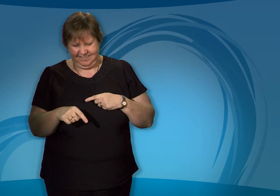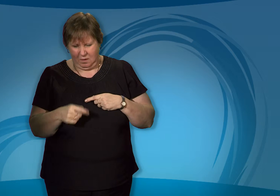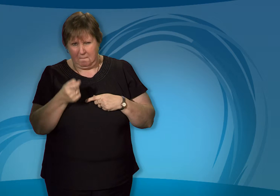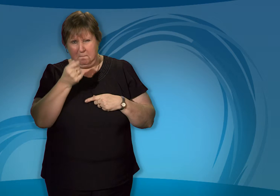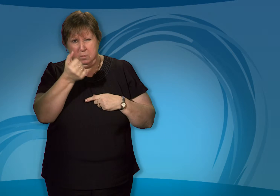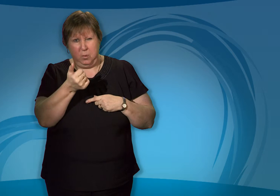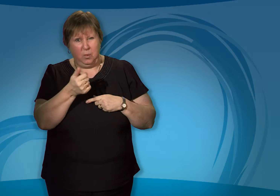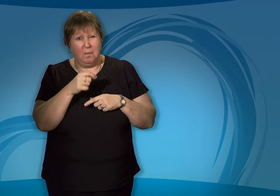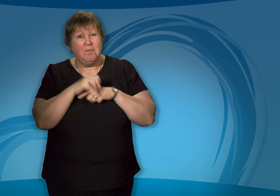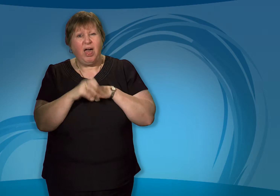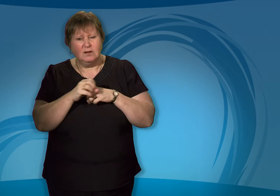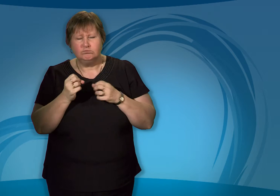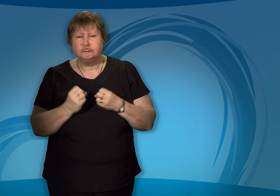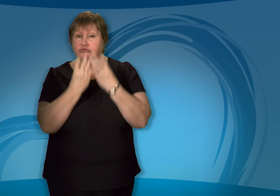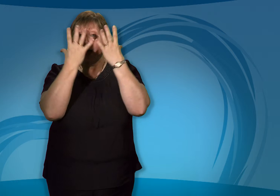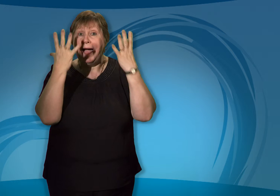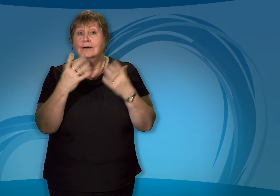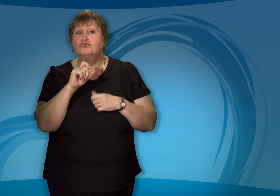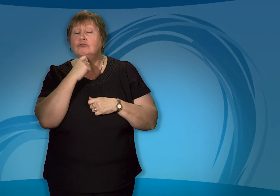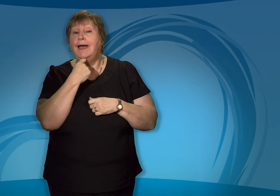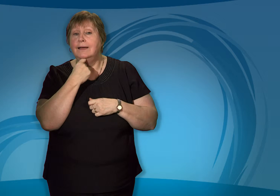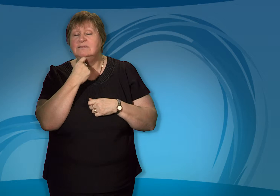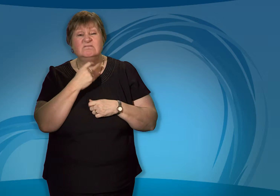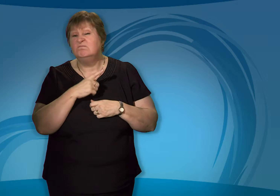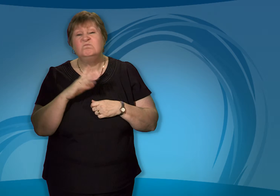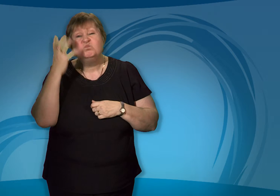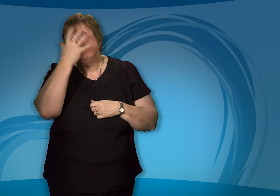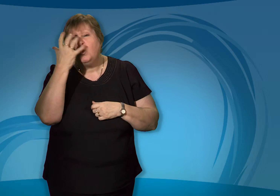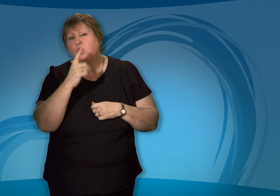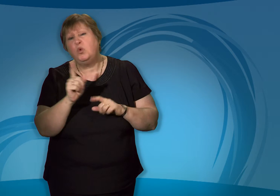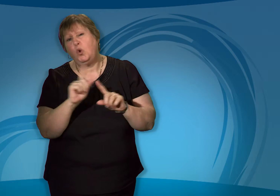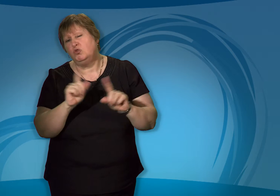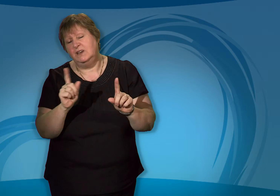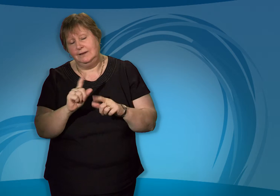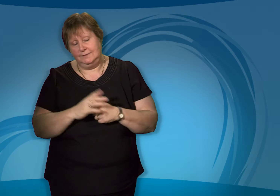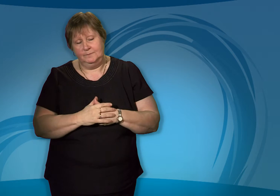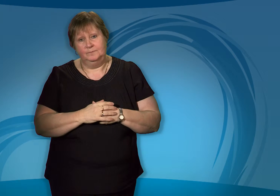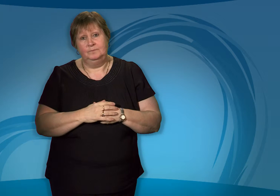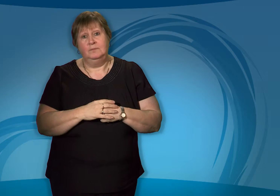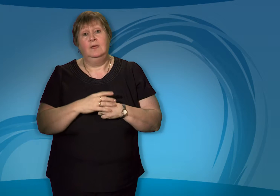For a very small amount of fresh bright red blood, take no immediate action.